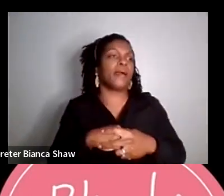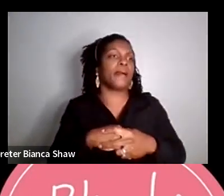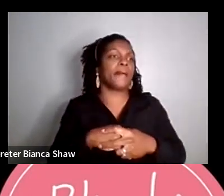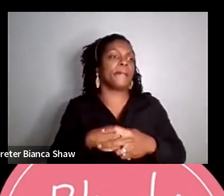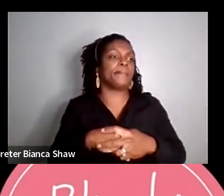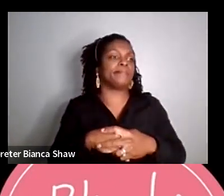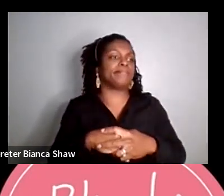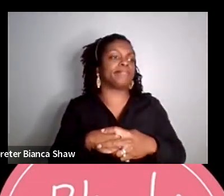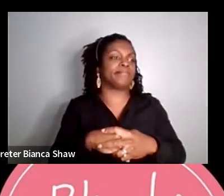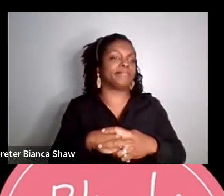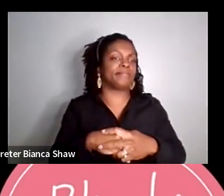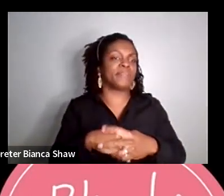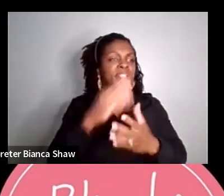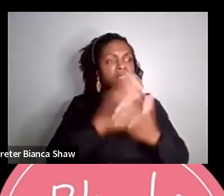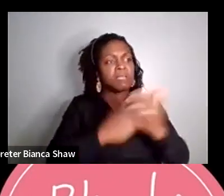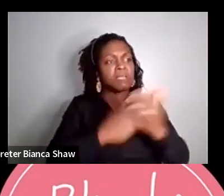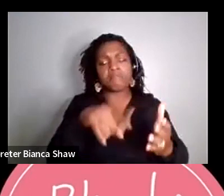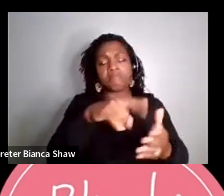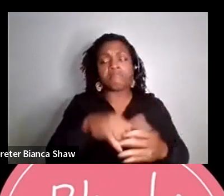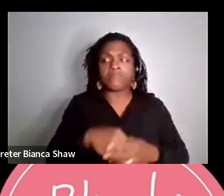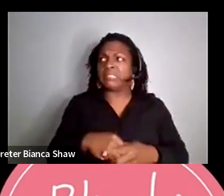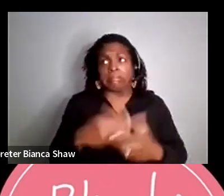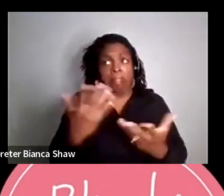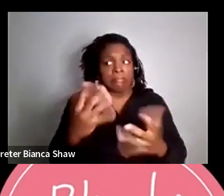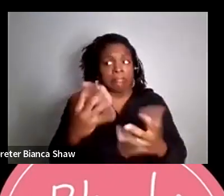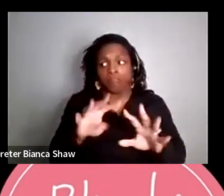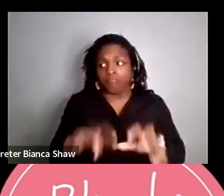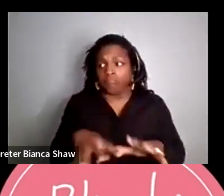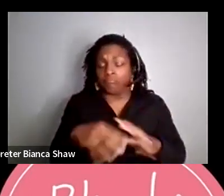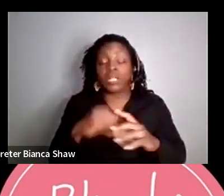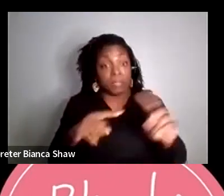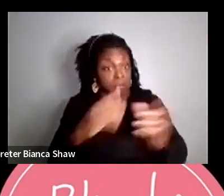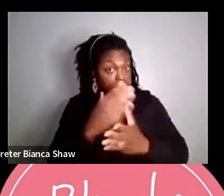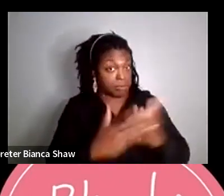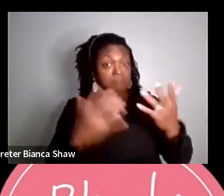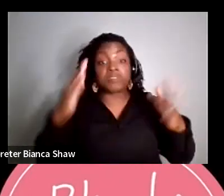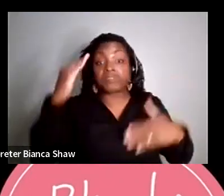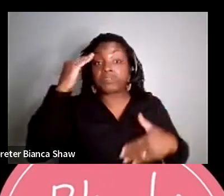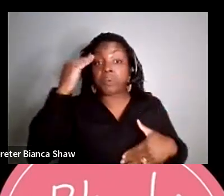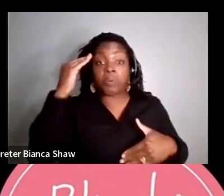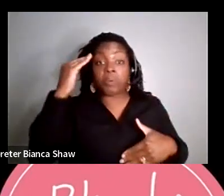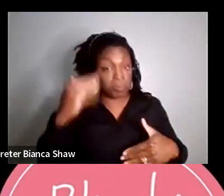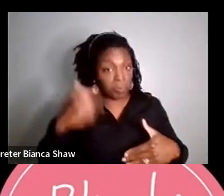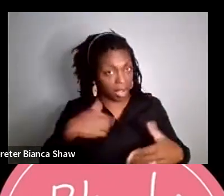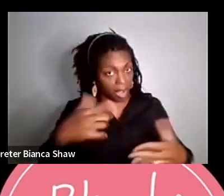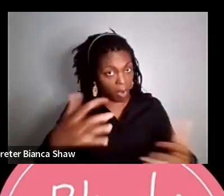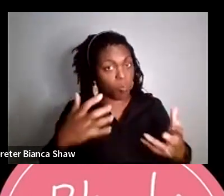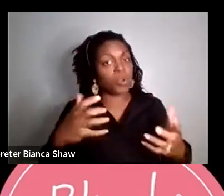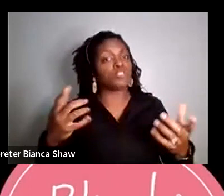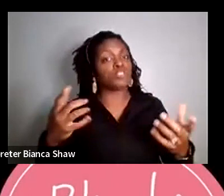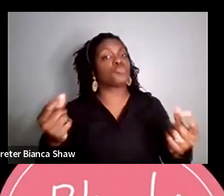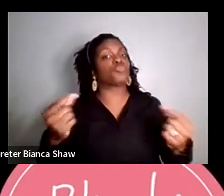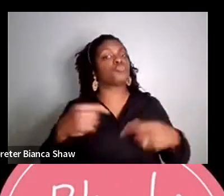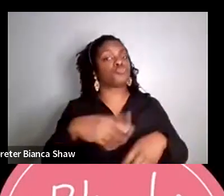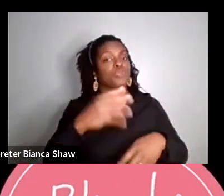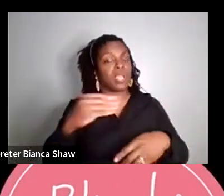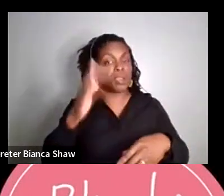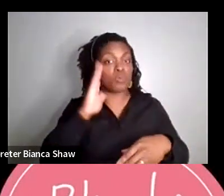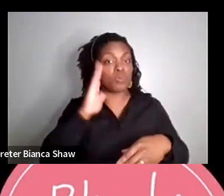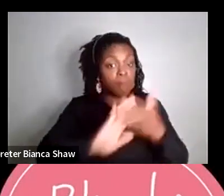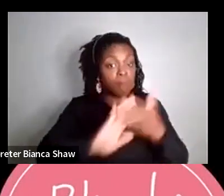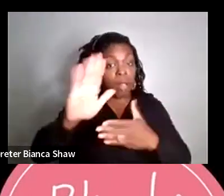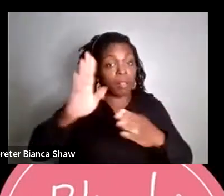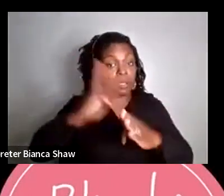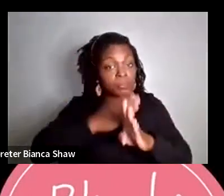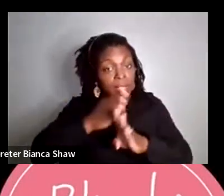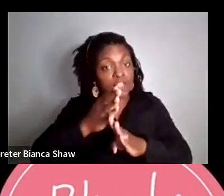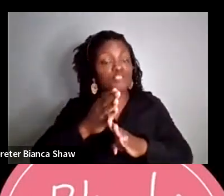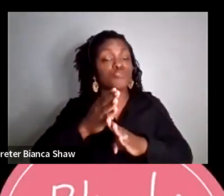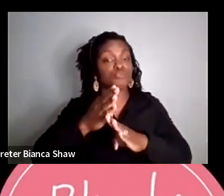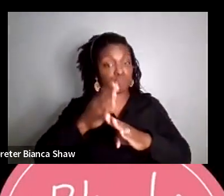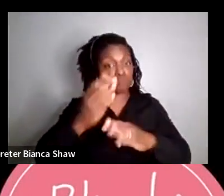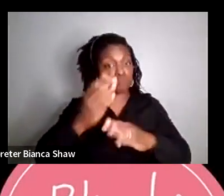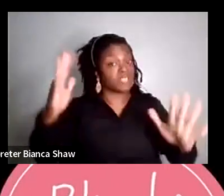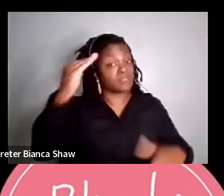We had some that were unsure, but we had some of our campers who knew what they wanted to do and what they were going to Major in in college to be able to make that happen.